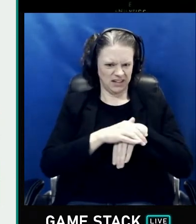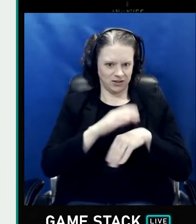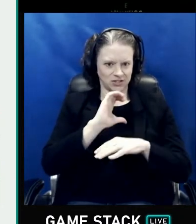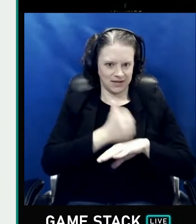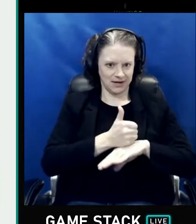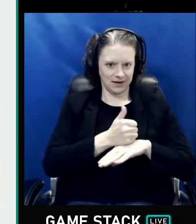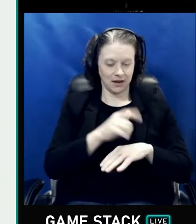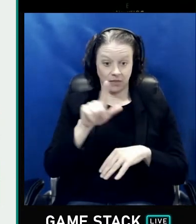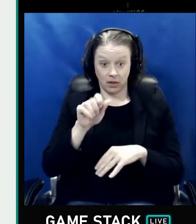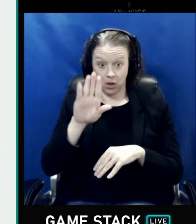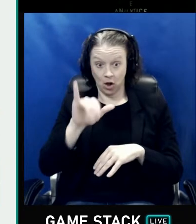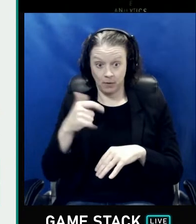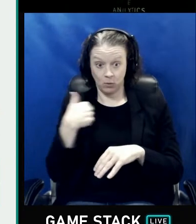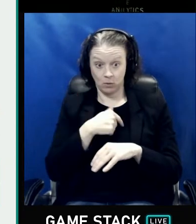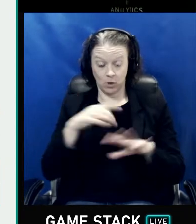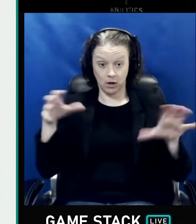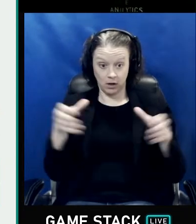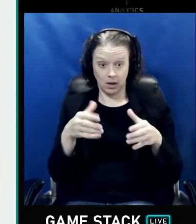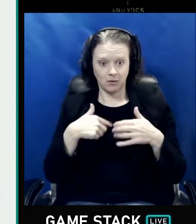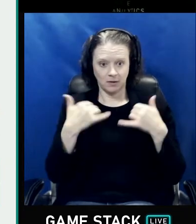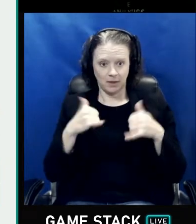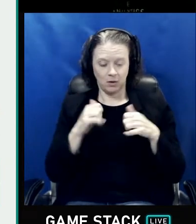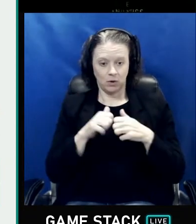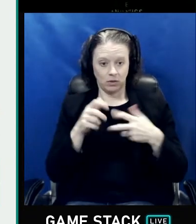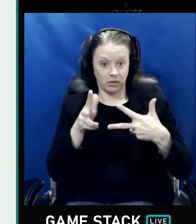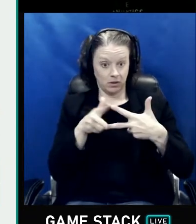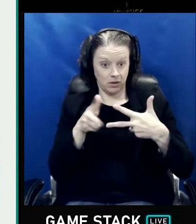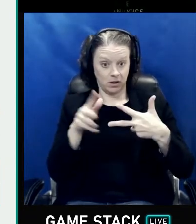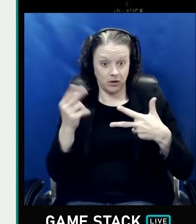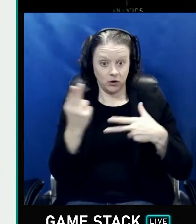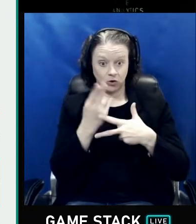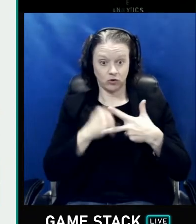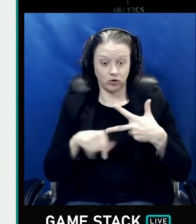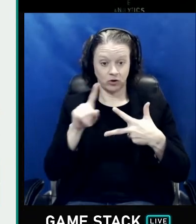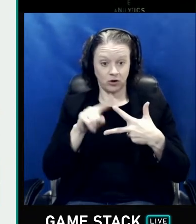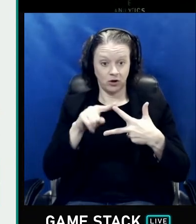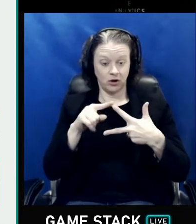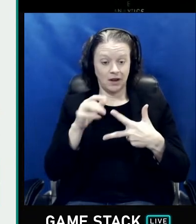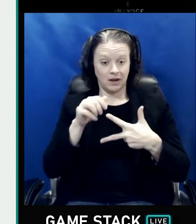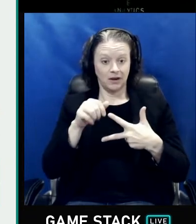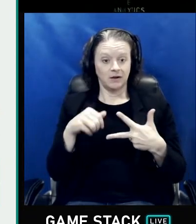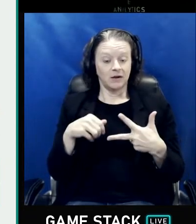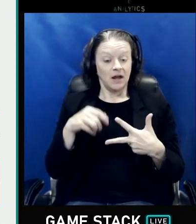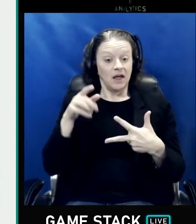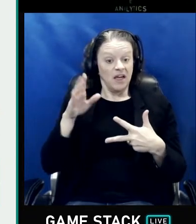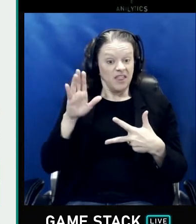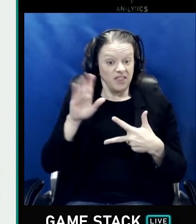actually playing with other users, and their languages were translated into English for me on screen, even though they were